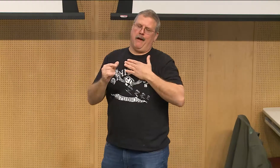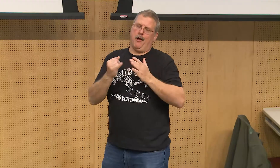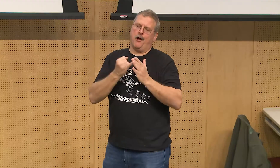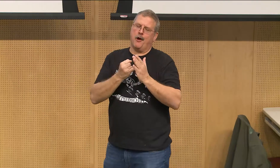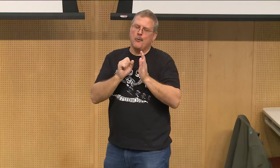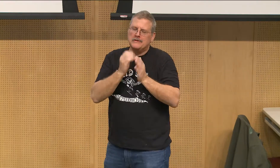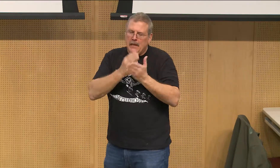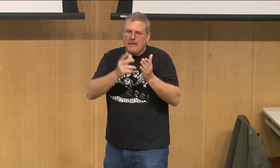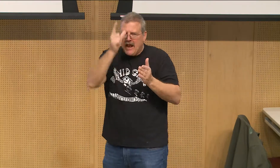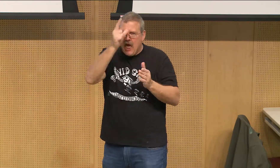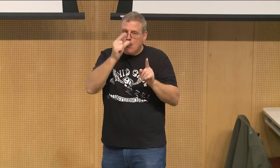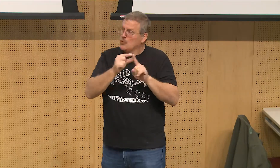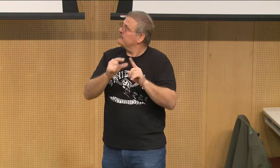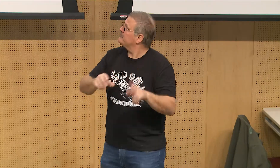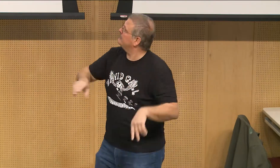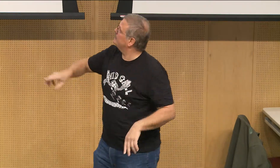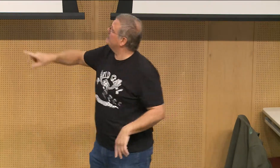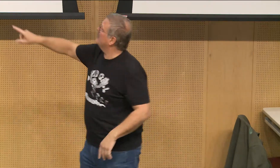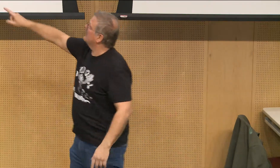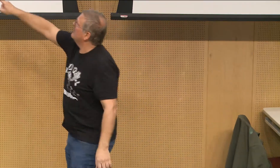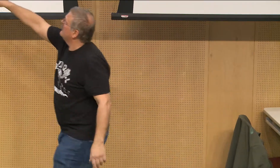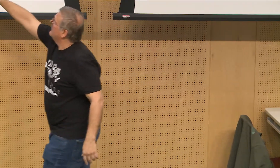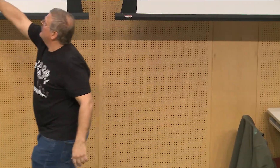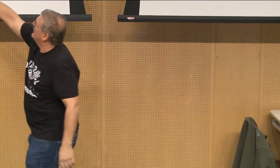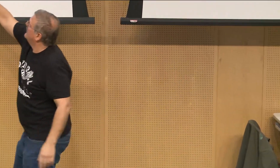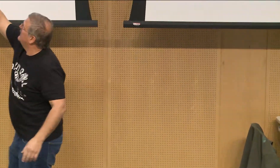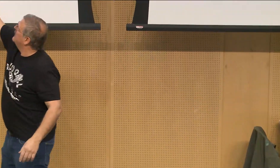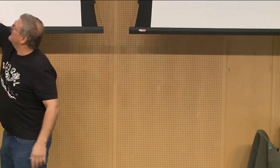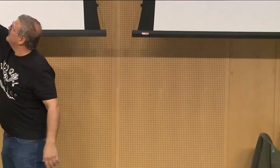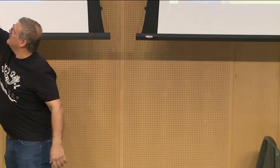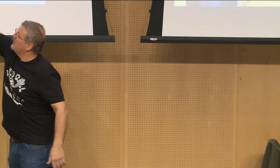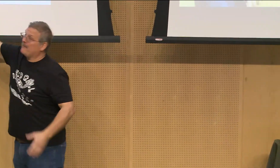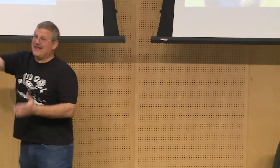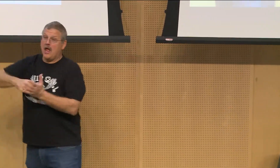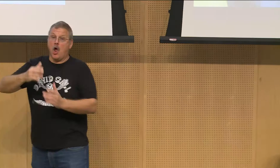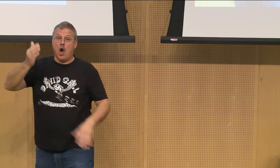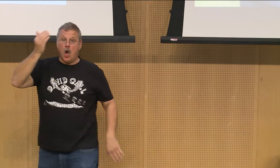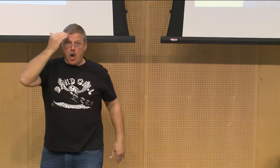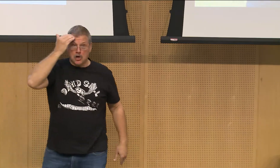and the Latin words-- I do include Latin in some of my works--